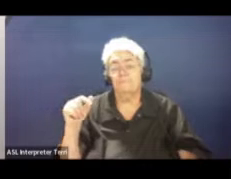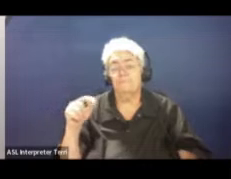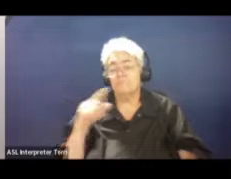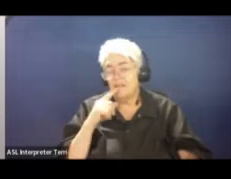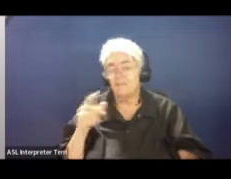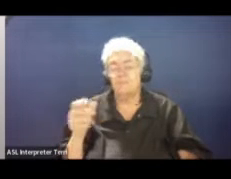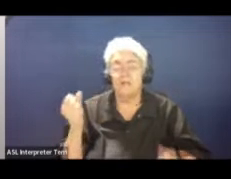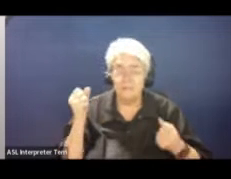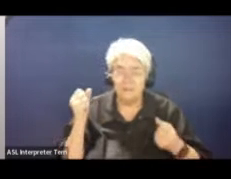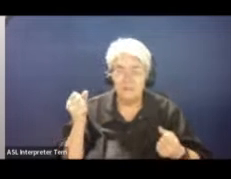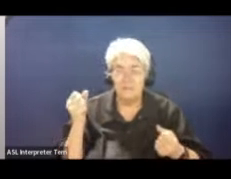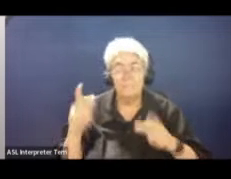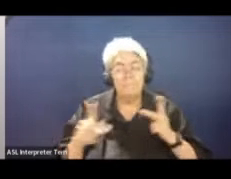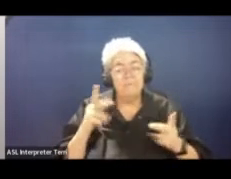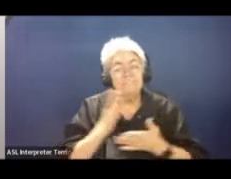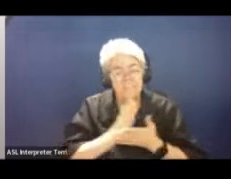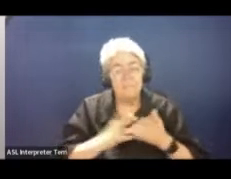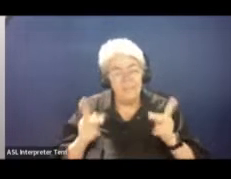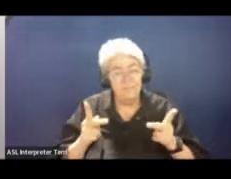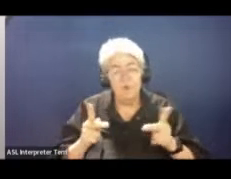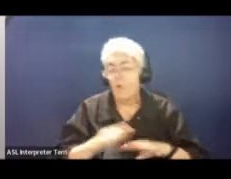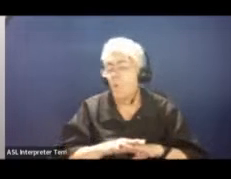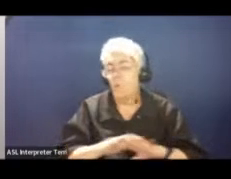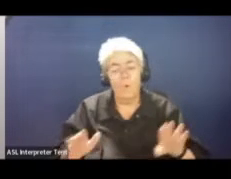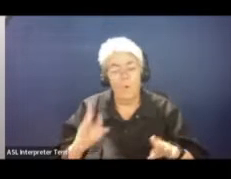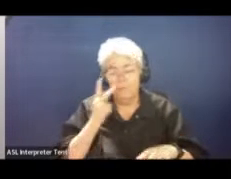why people don't go and seek medical attention. Maybe this